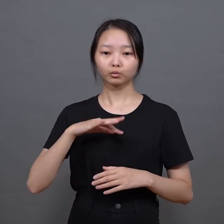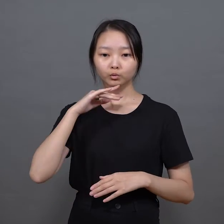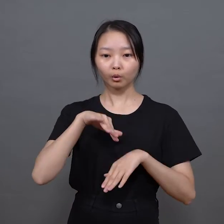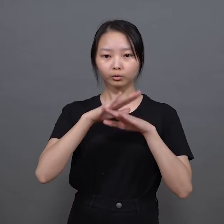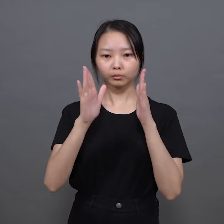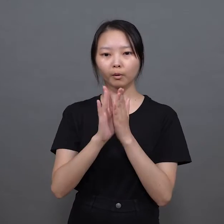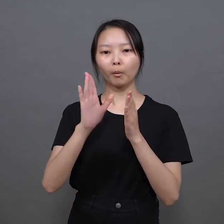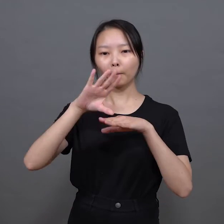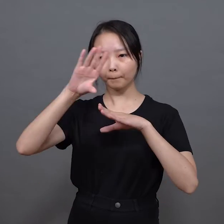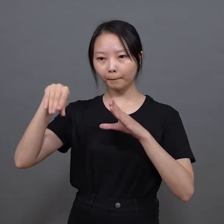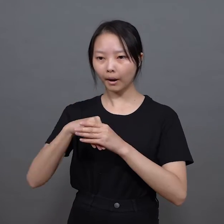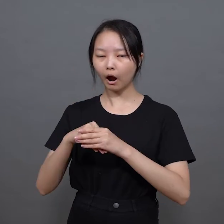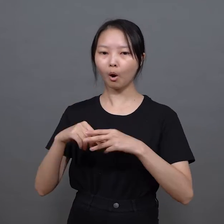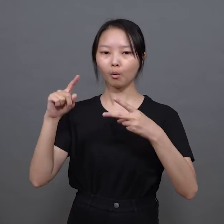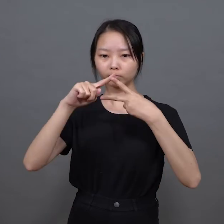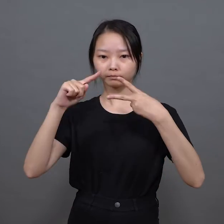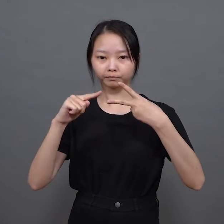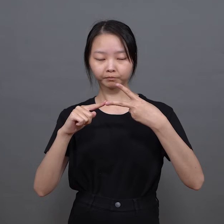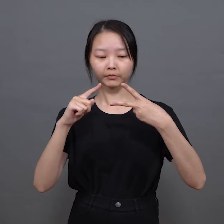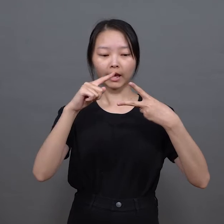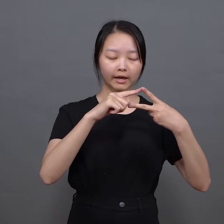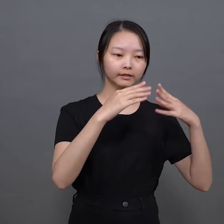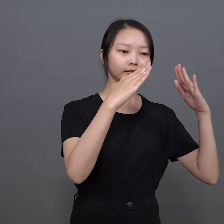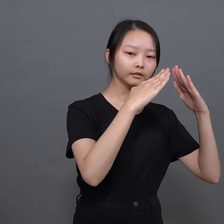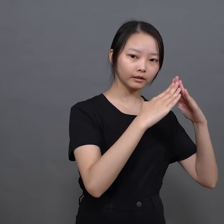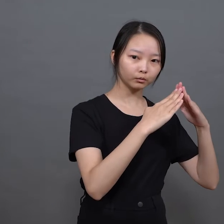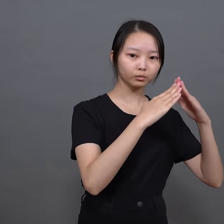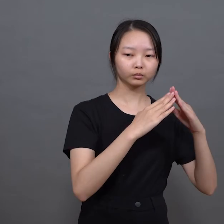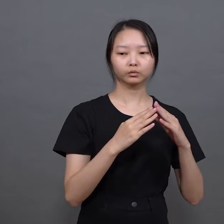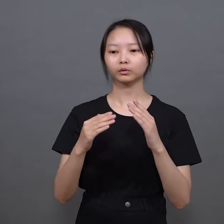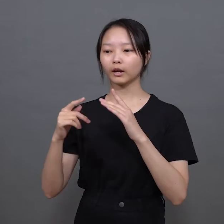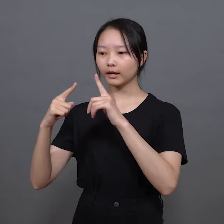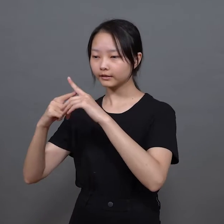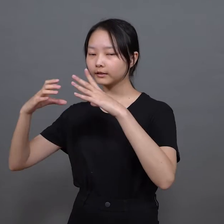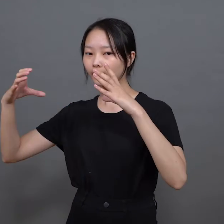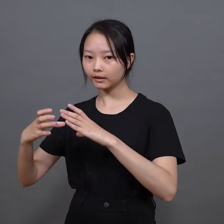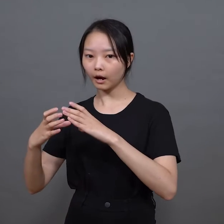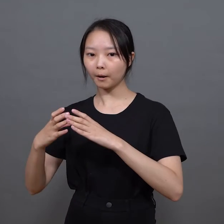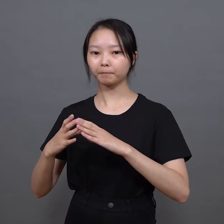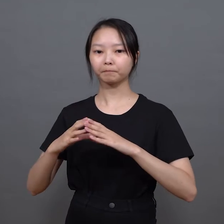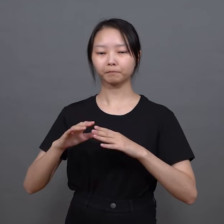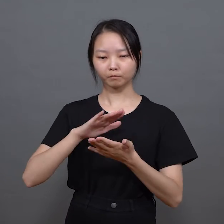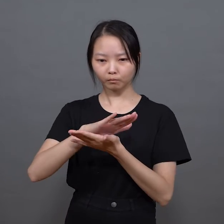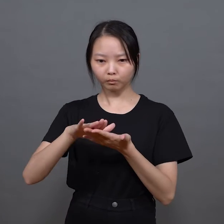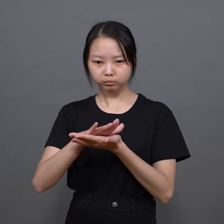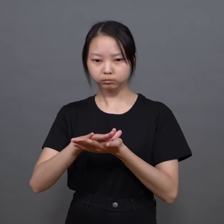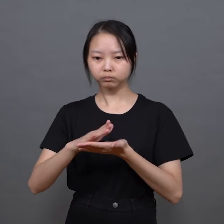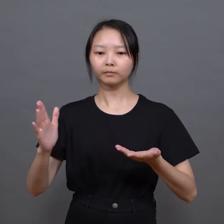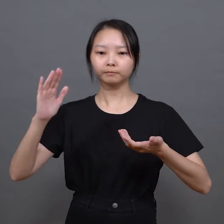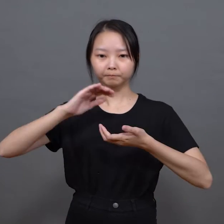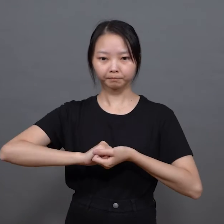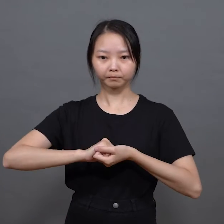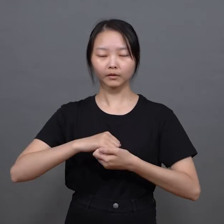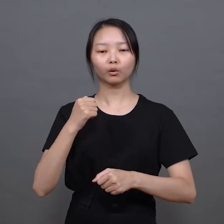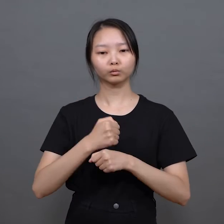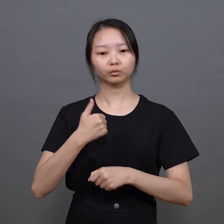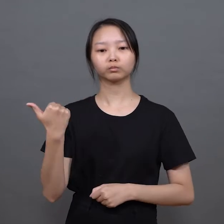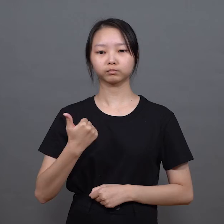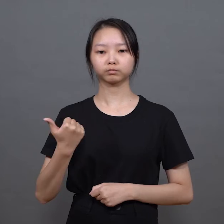somehow, if they all combine and respect the basic expression I think that